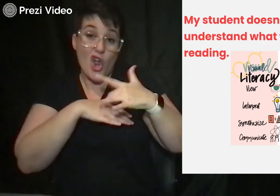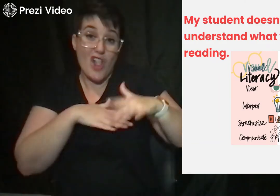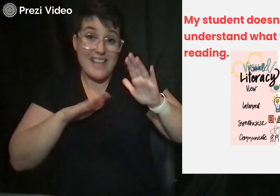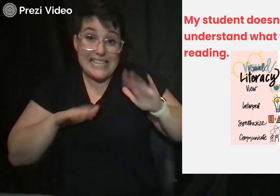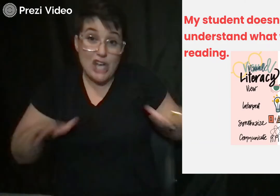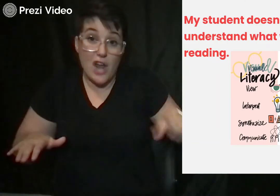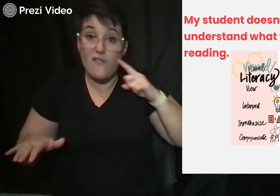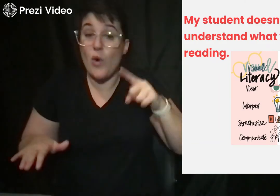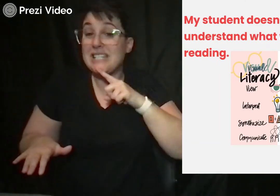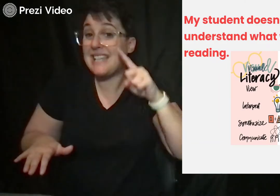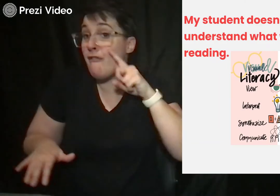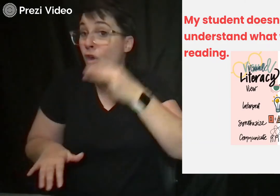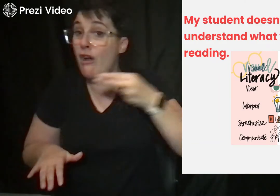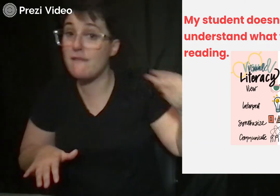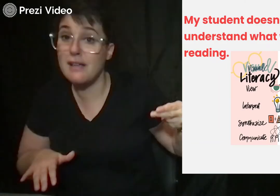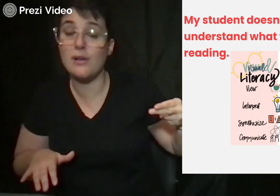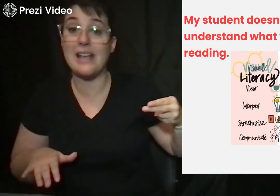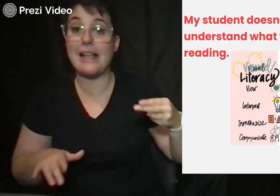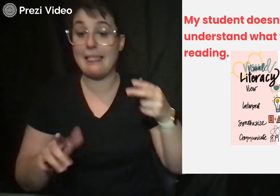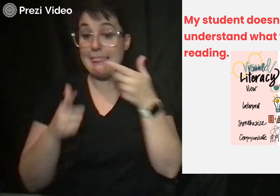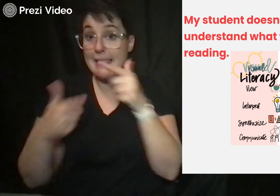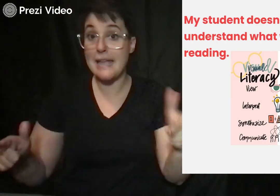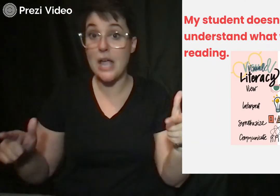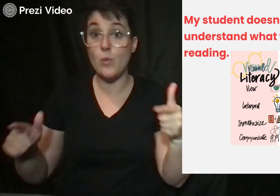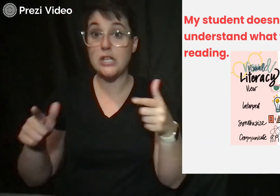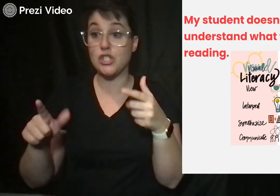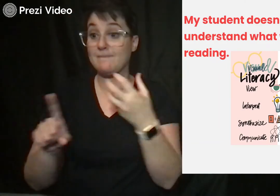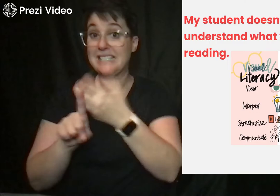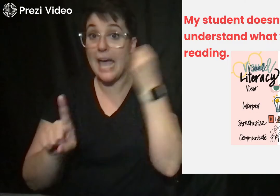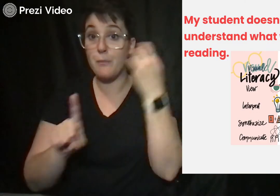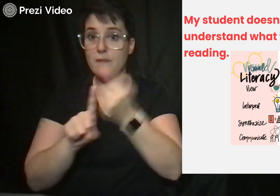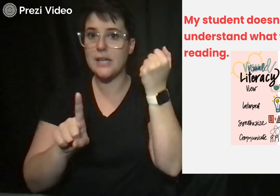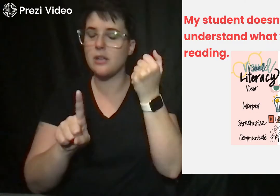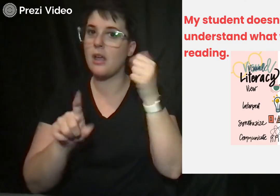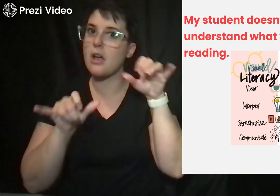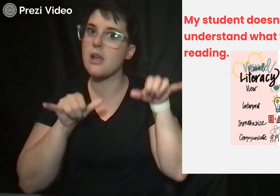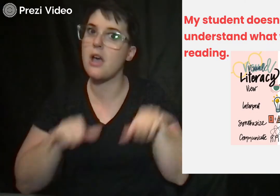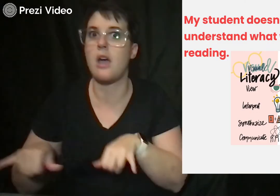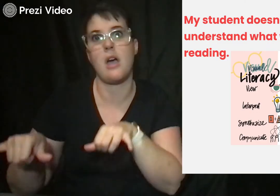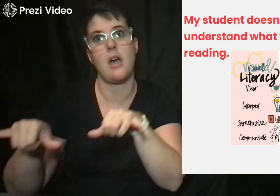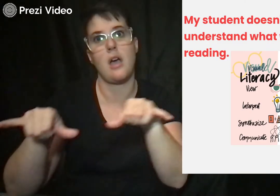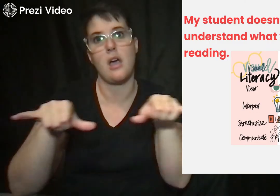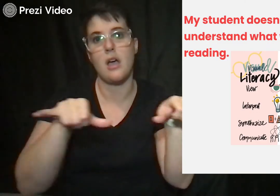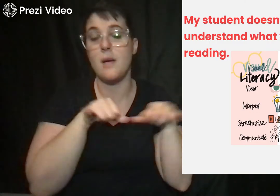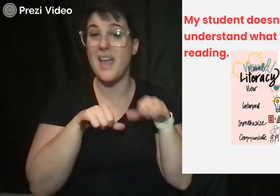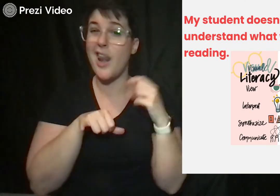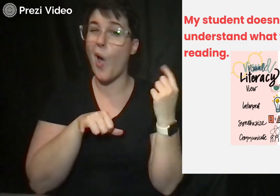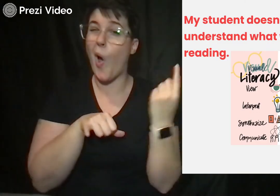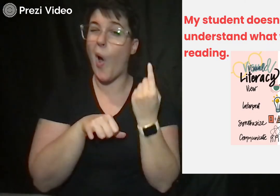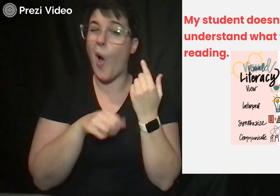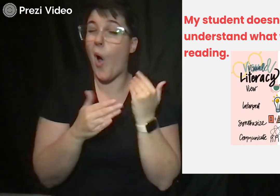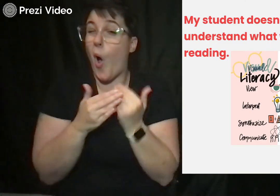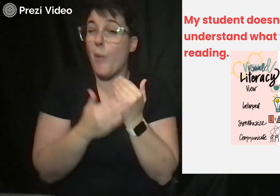In early childhood, language deprivation is very common for DHH children.